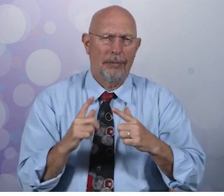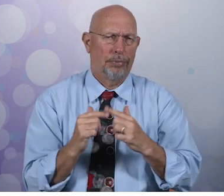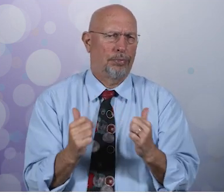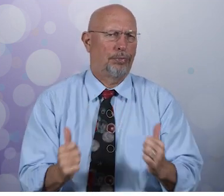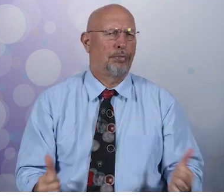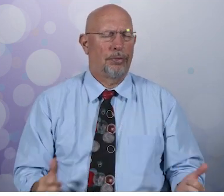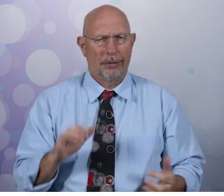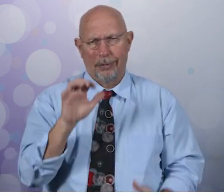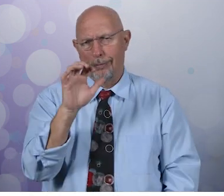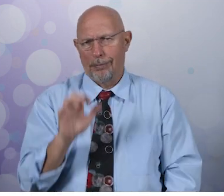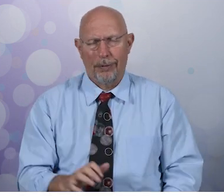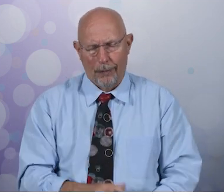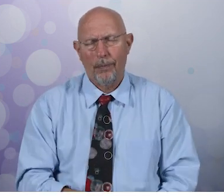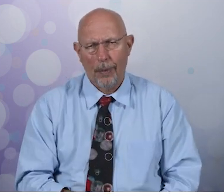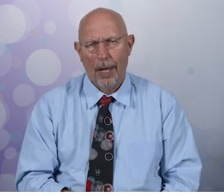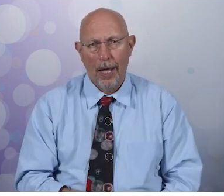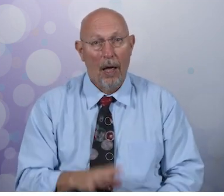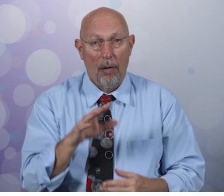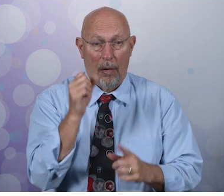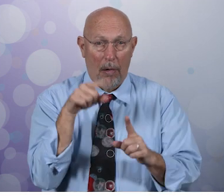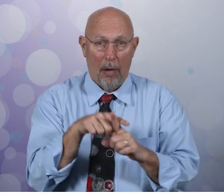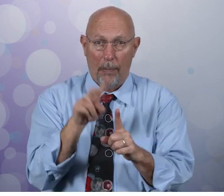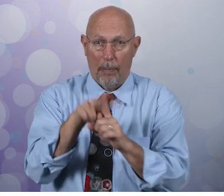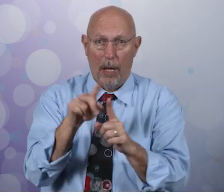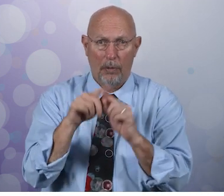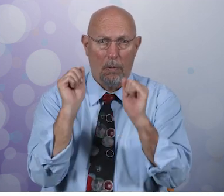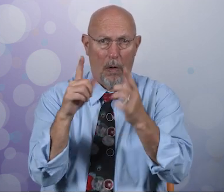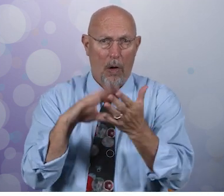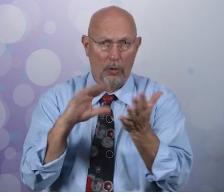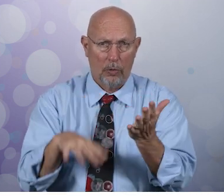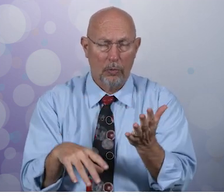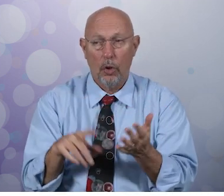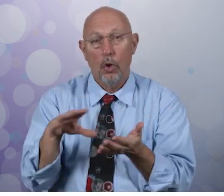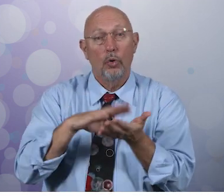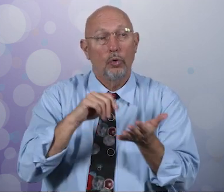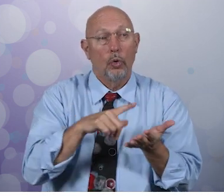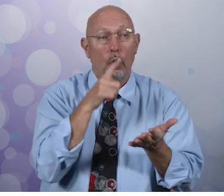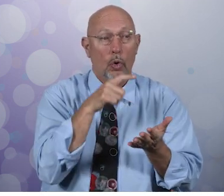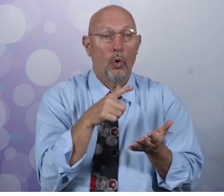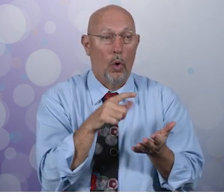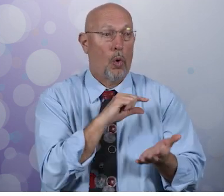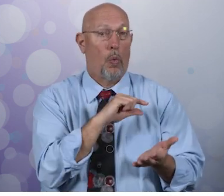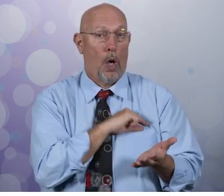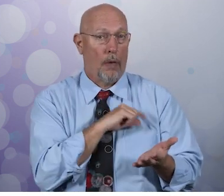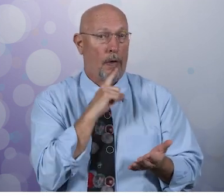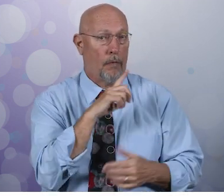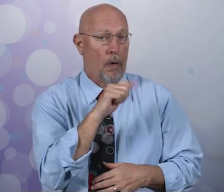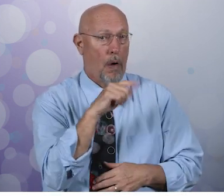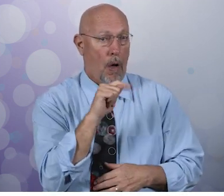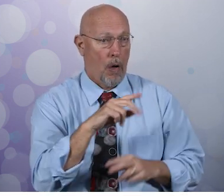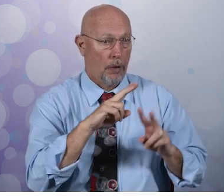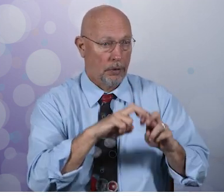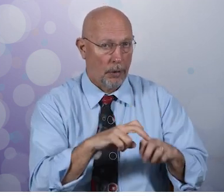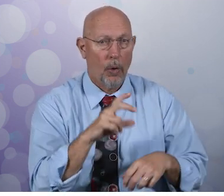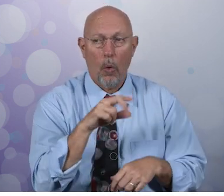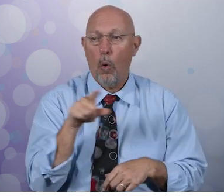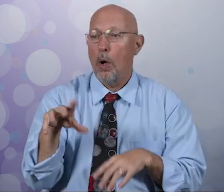It can be used for all students, so both students who qualify for the alternate assessment and for students who are taking Ohio's state